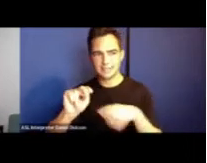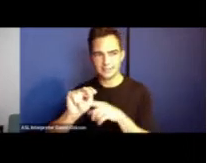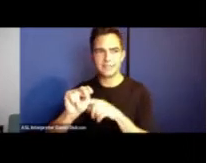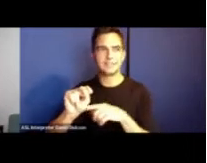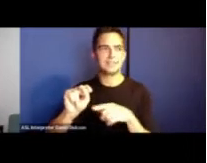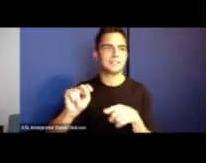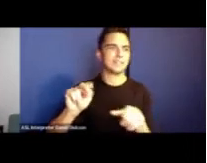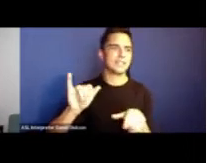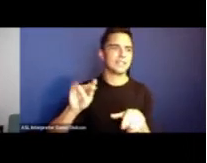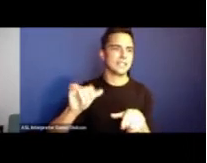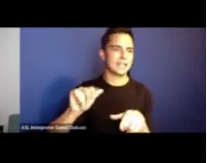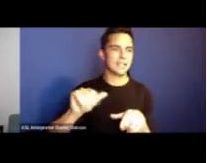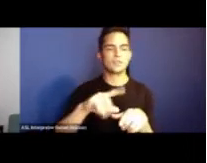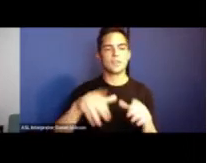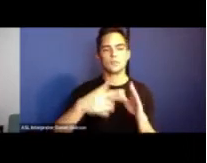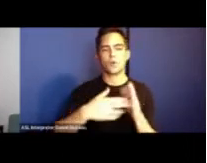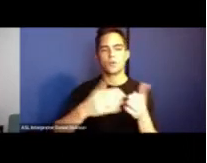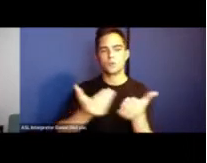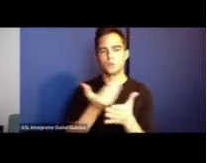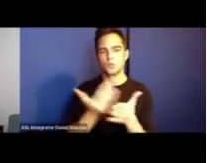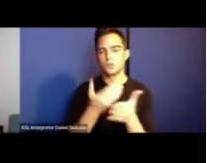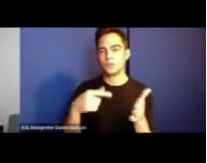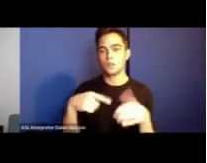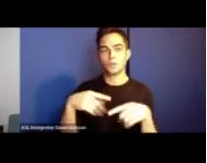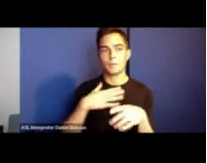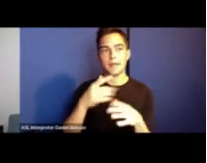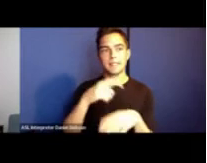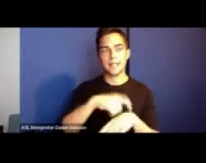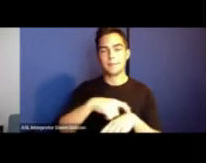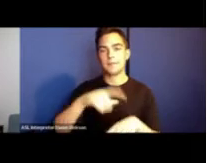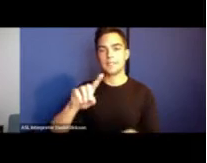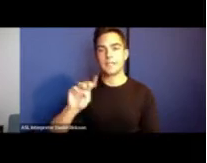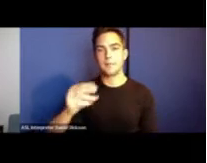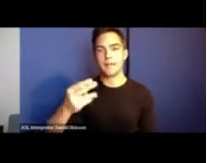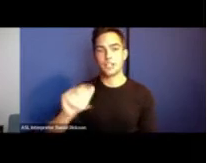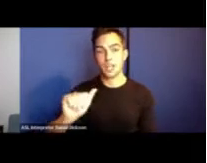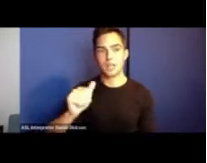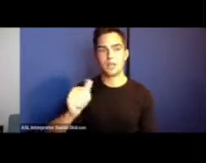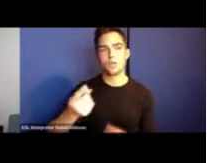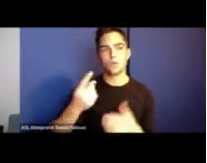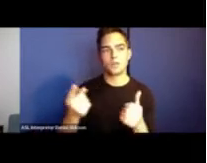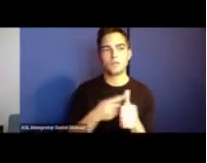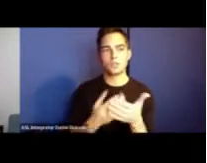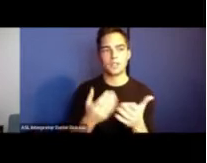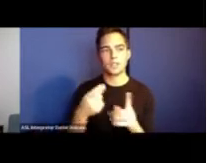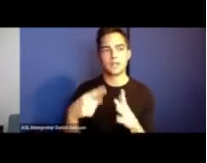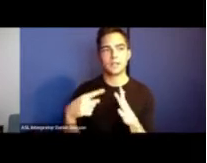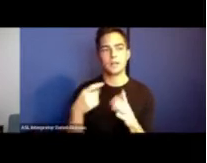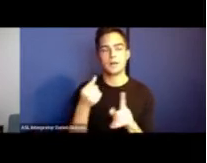rather new. In my time at DMHA, one of the first things that stood out to me was the silos.